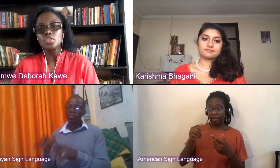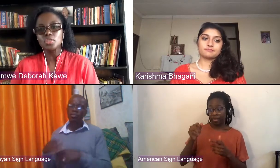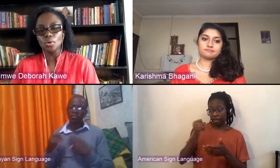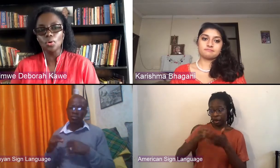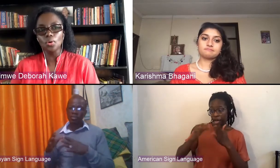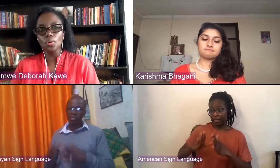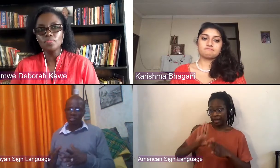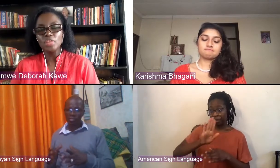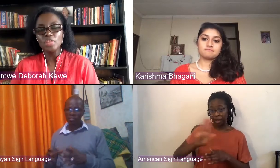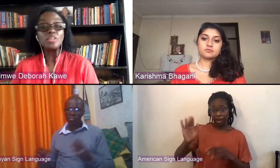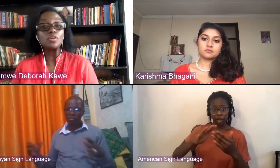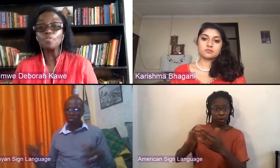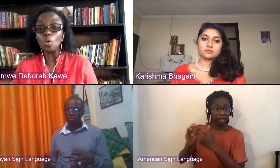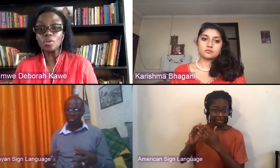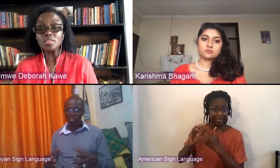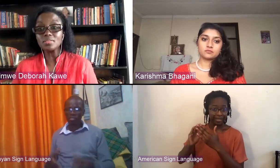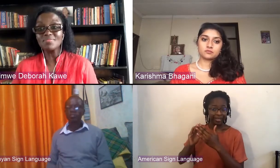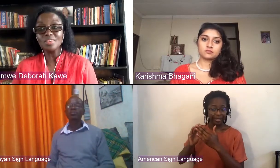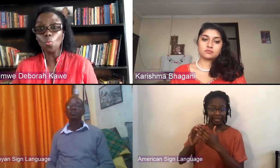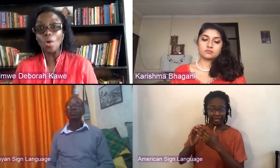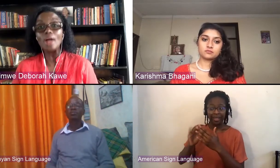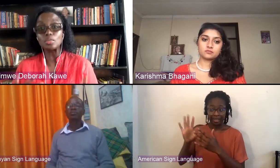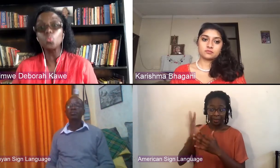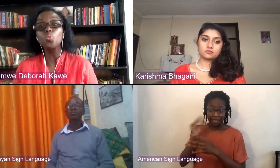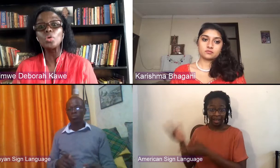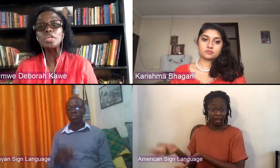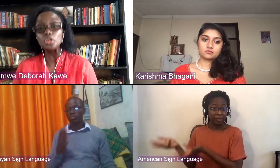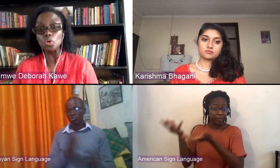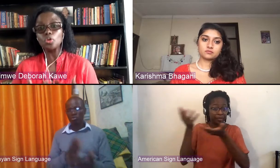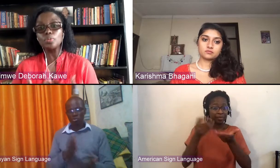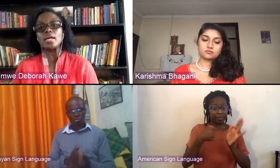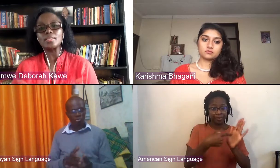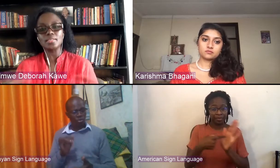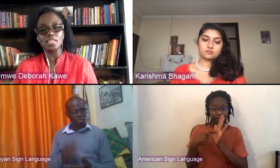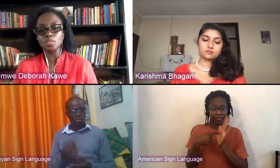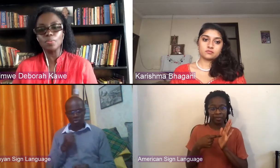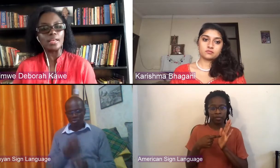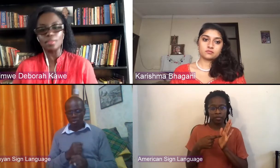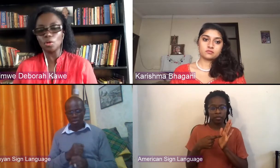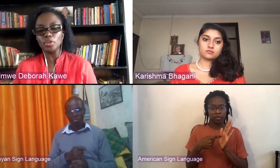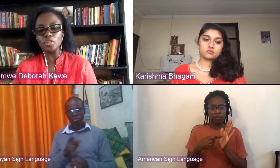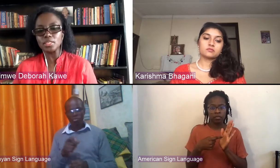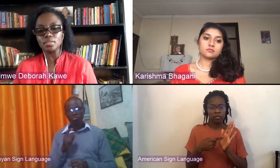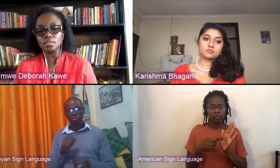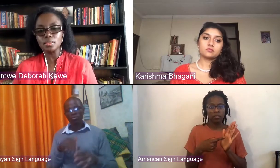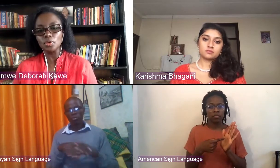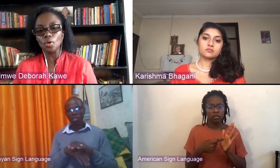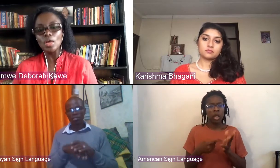So, but of course, work that we knew could be accessed by other communities, you know